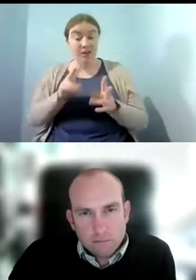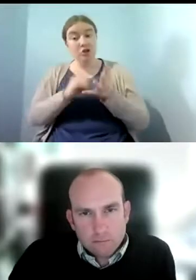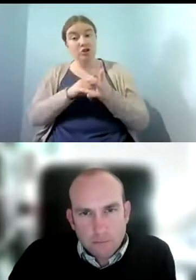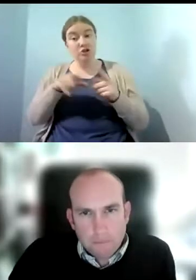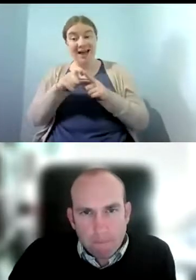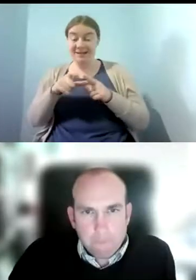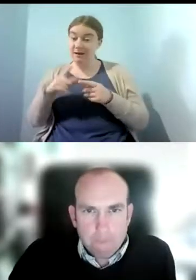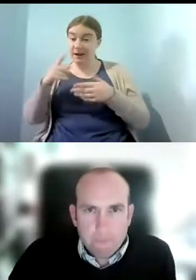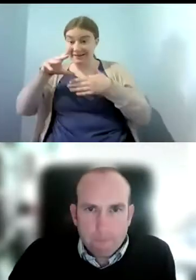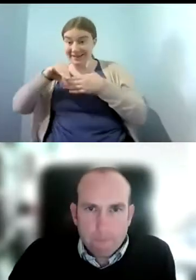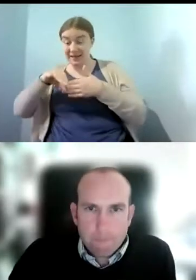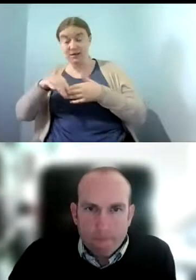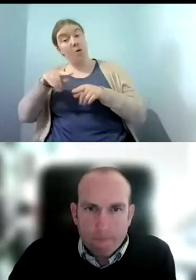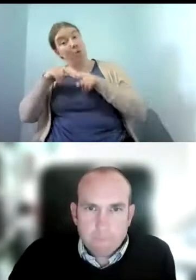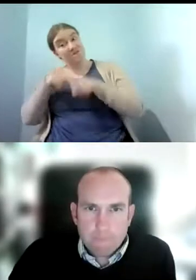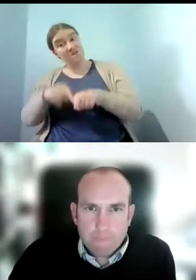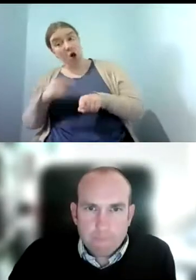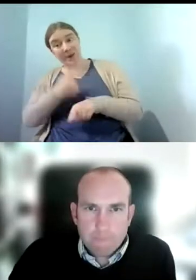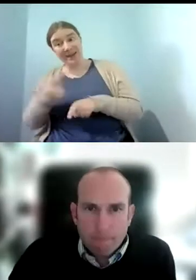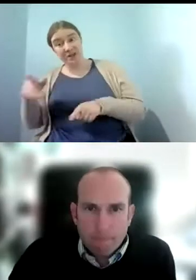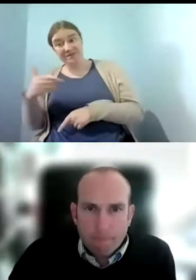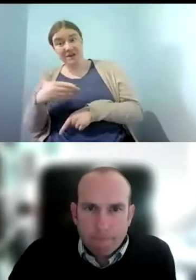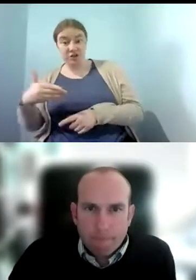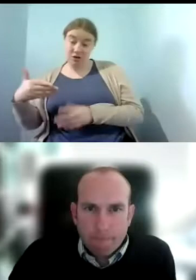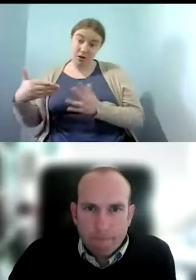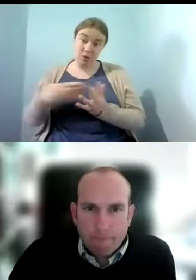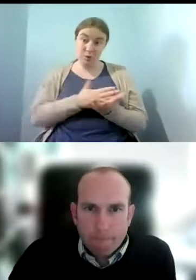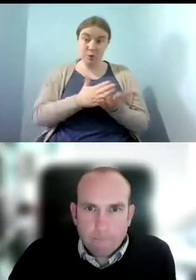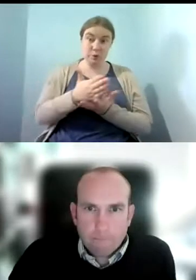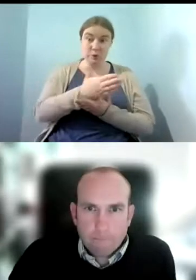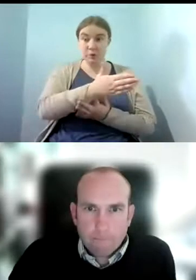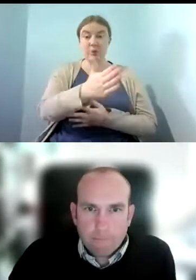seeing shad those individual shad coming past these structures using the fish passes